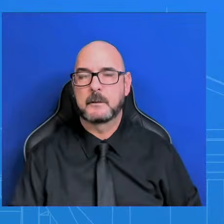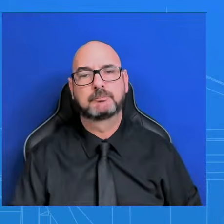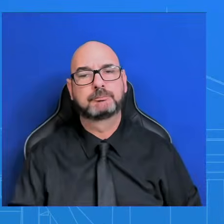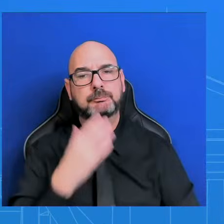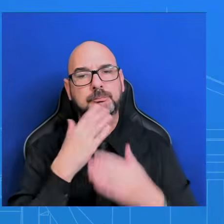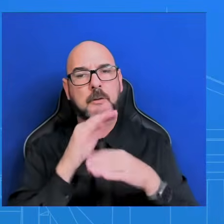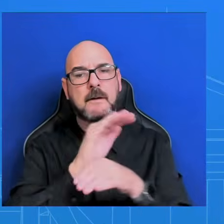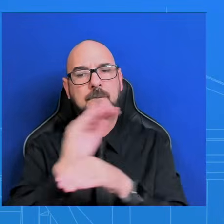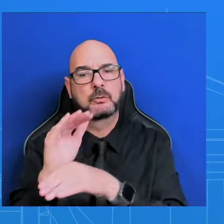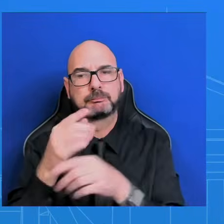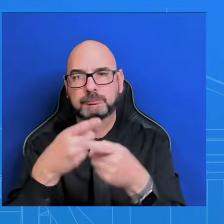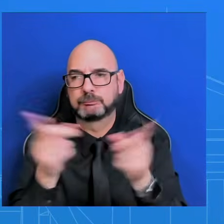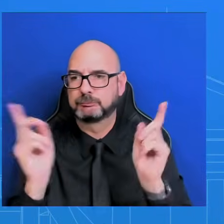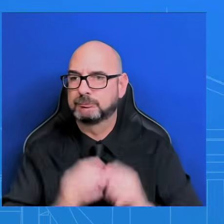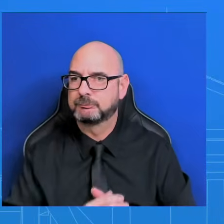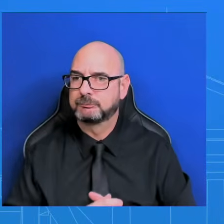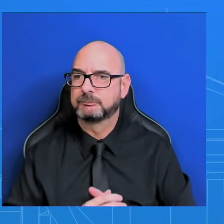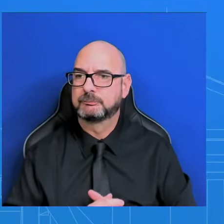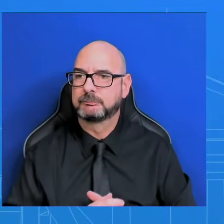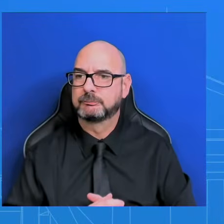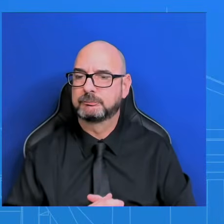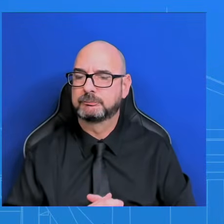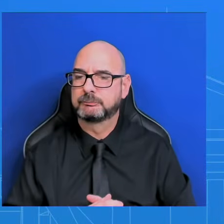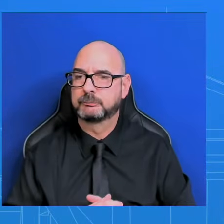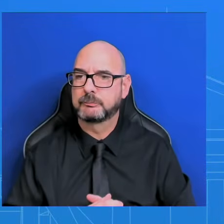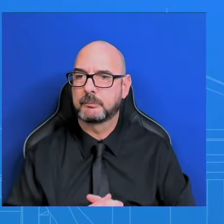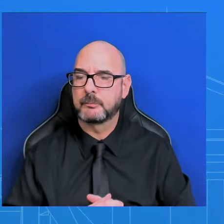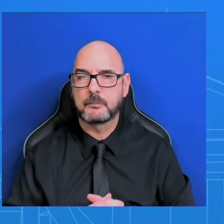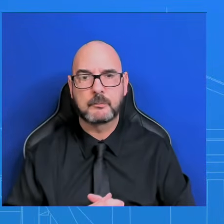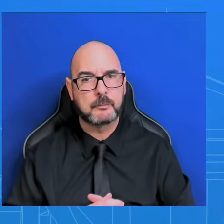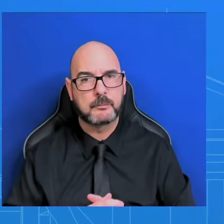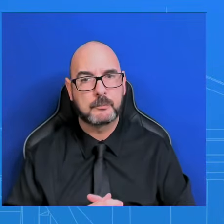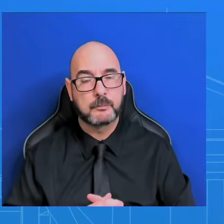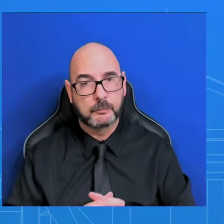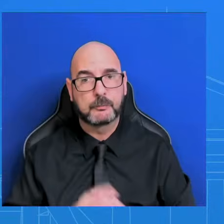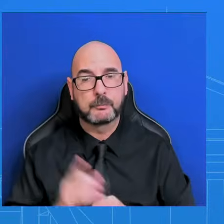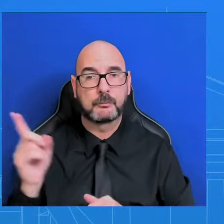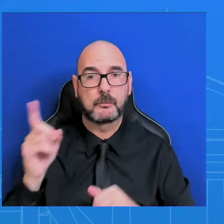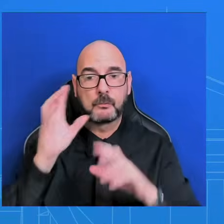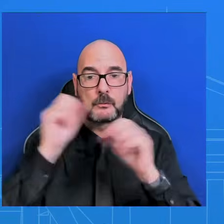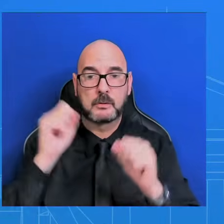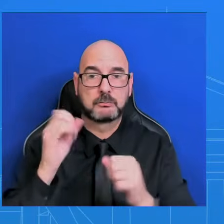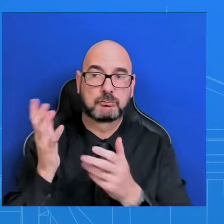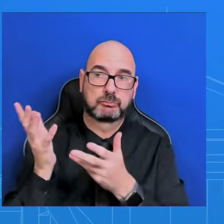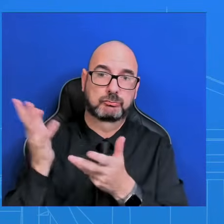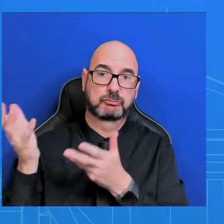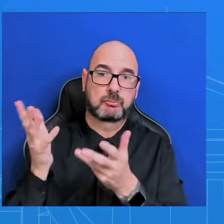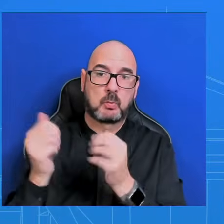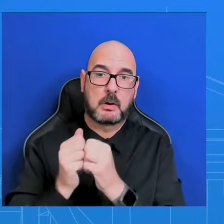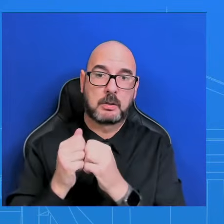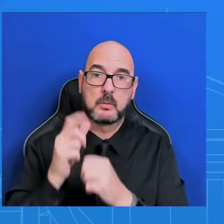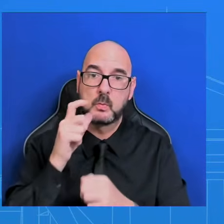President Biden had a chance to speak this morning with Prime Minister Netanyahu. The President and the Prime Minister